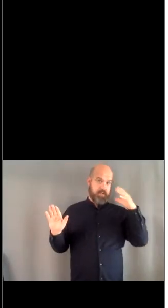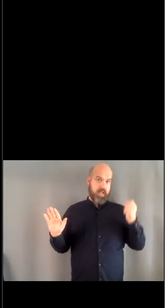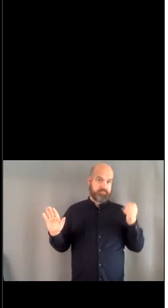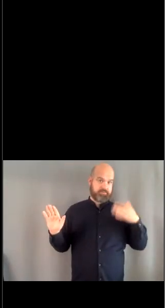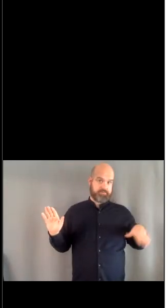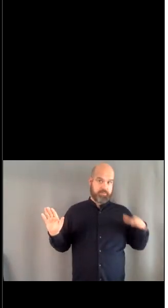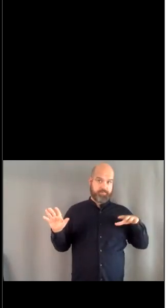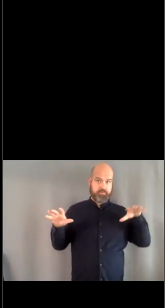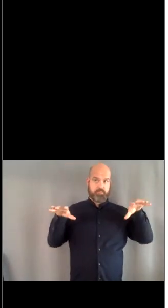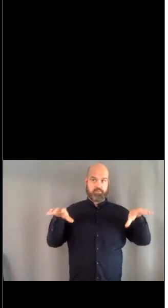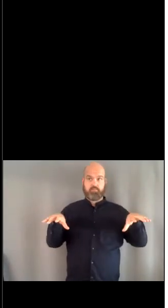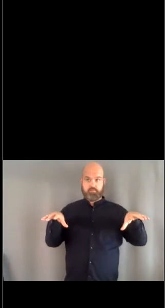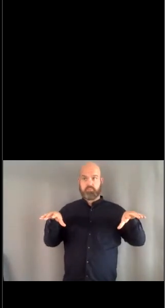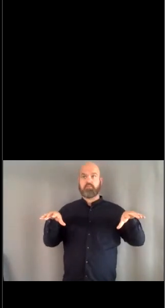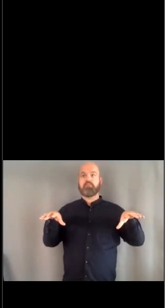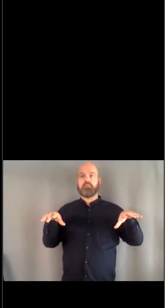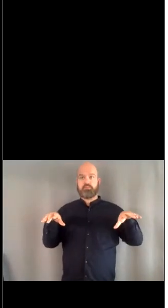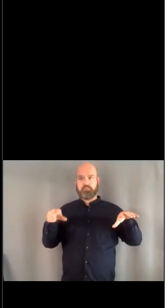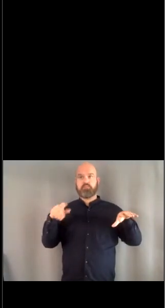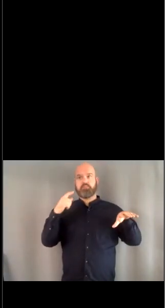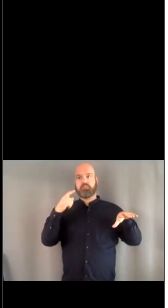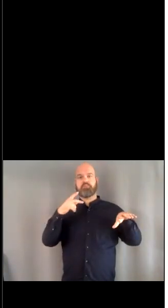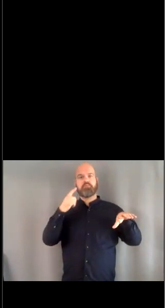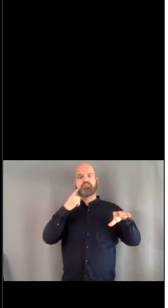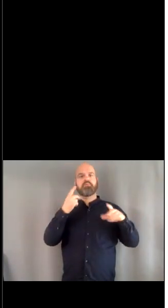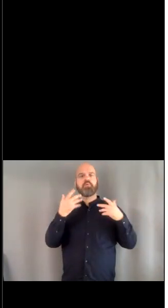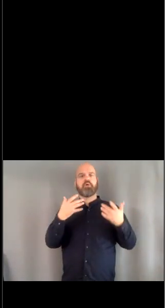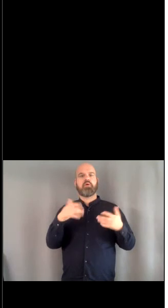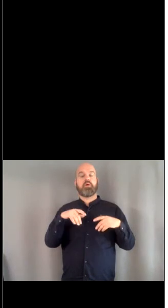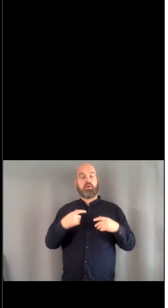the after effects of cancer is 20 times more